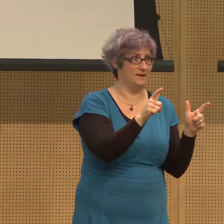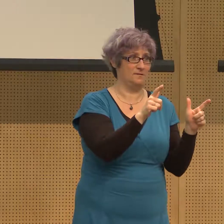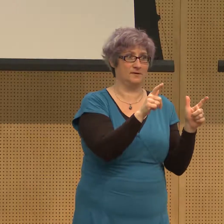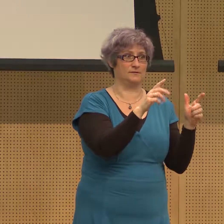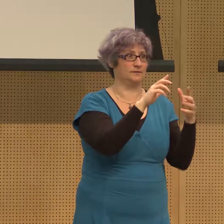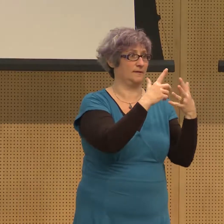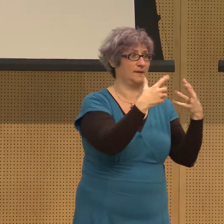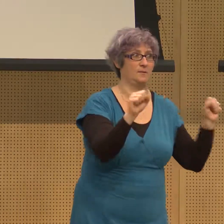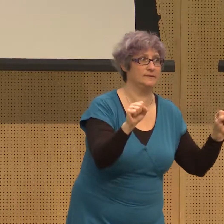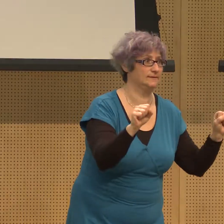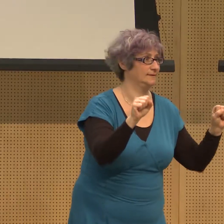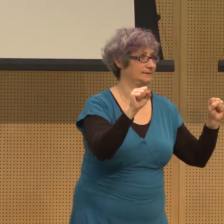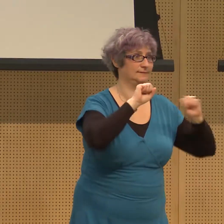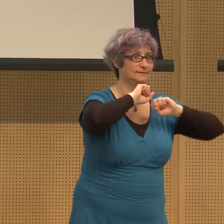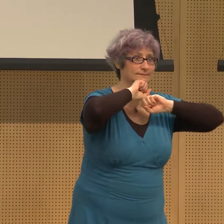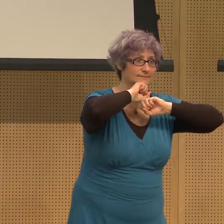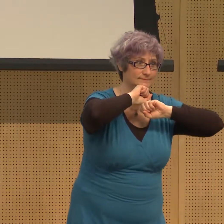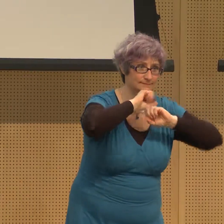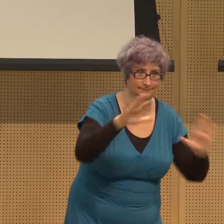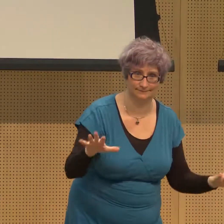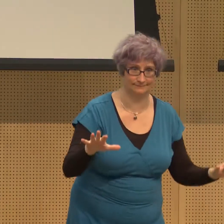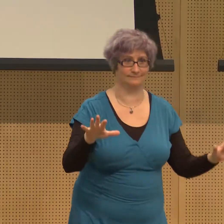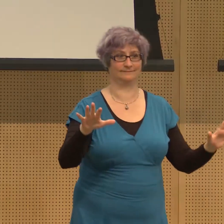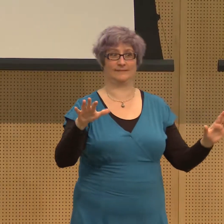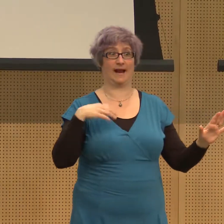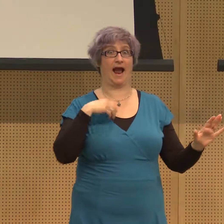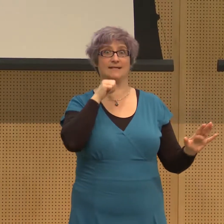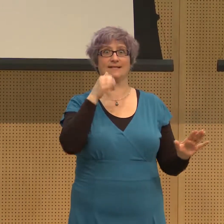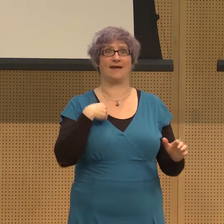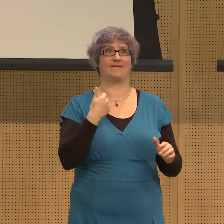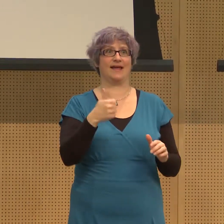specifically in signed language or linguistics.